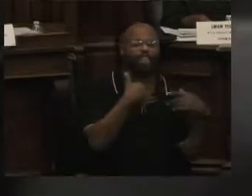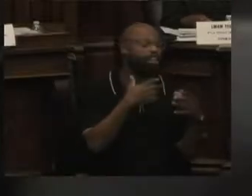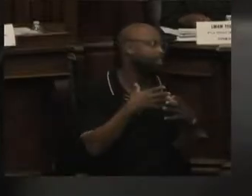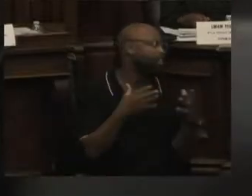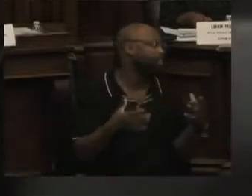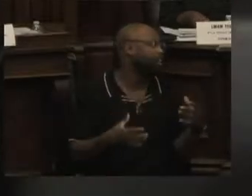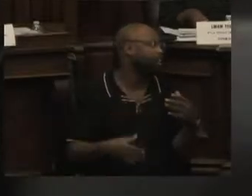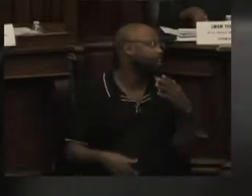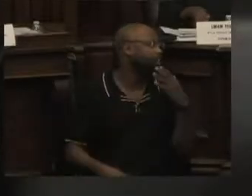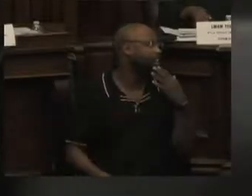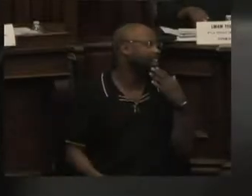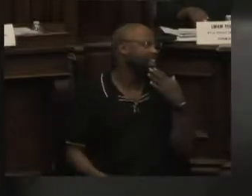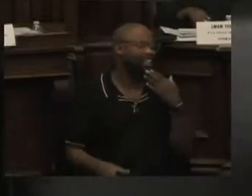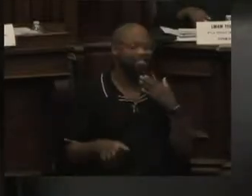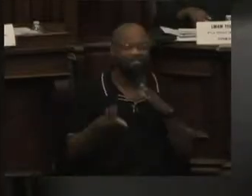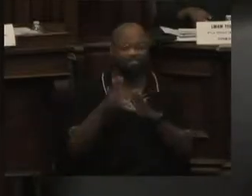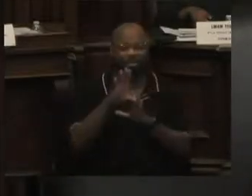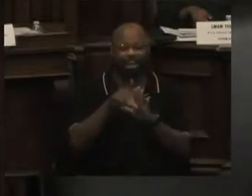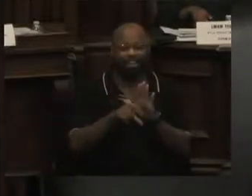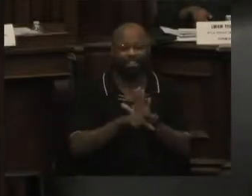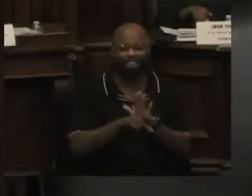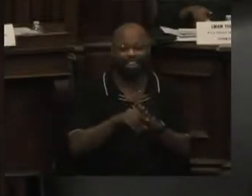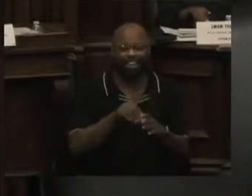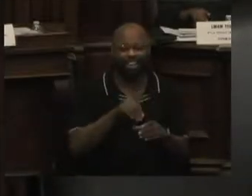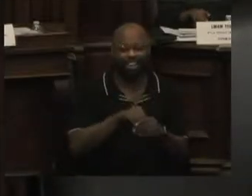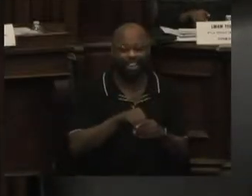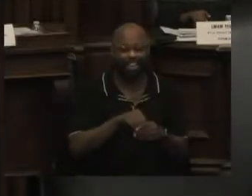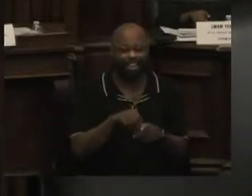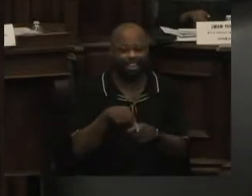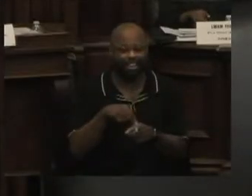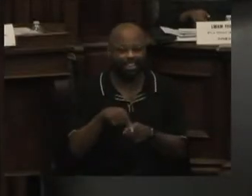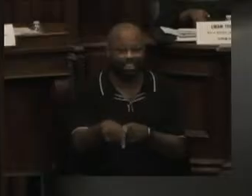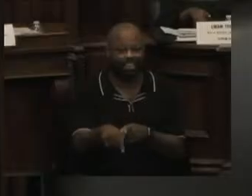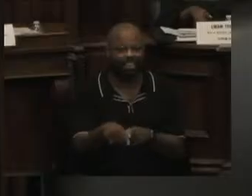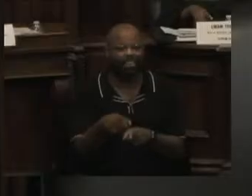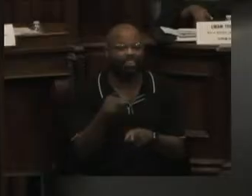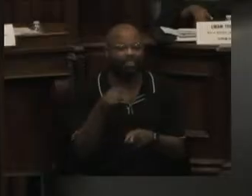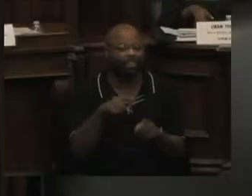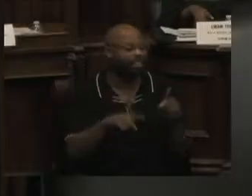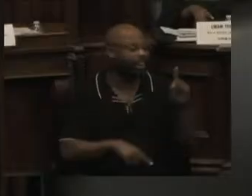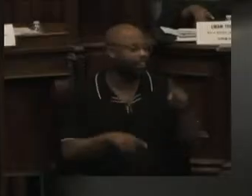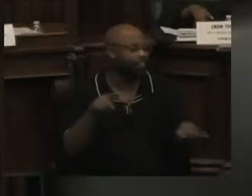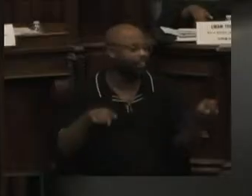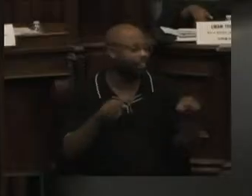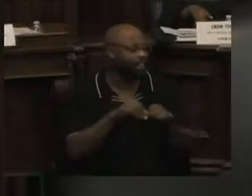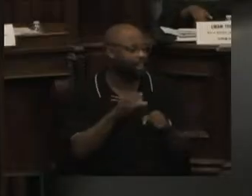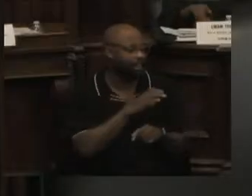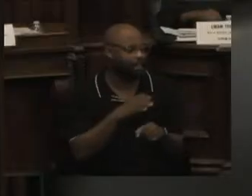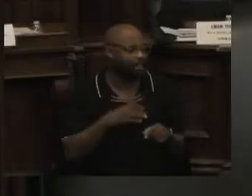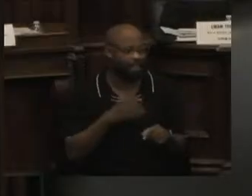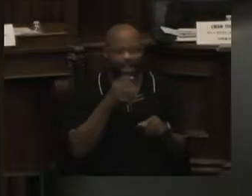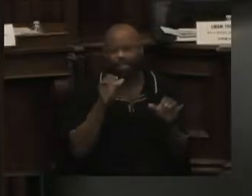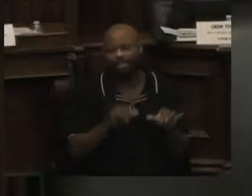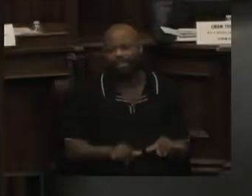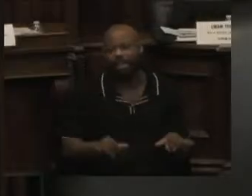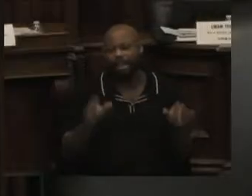nominate Arlene Brown. He has a